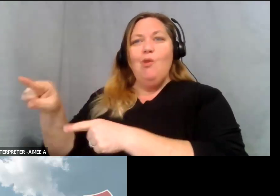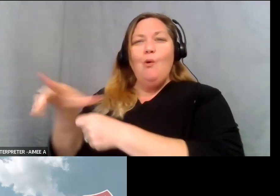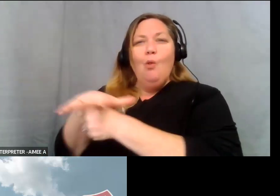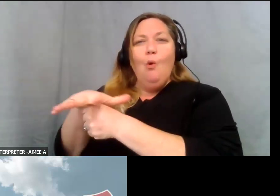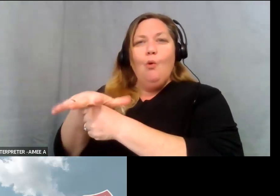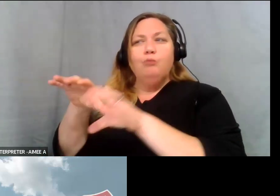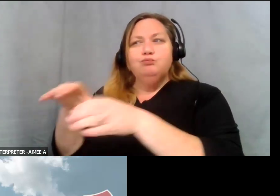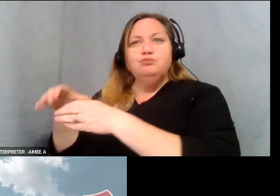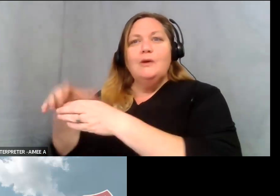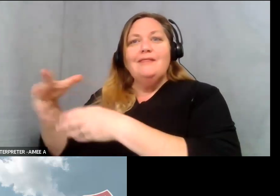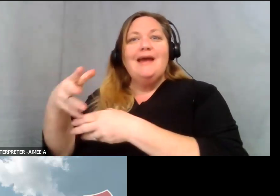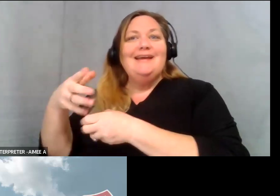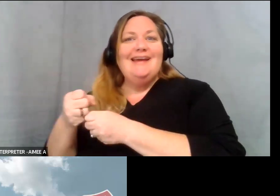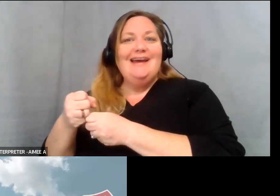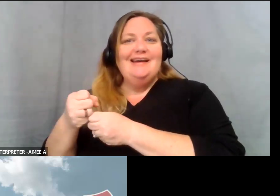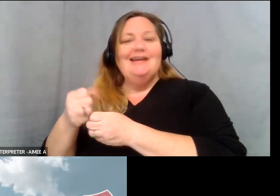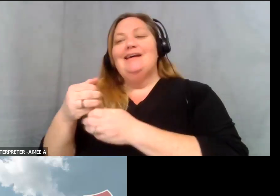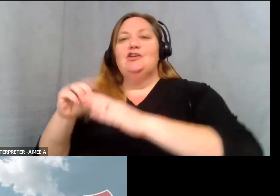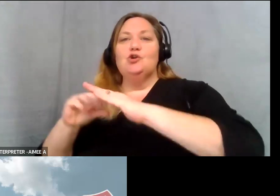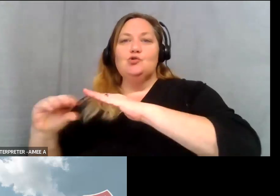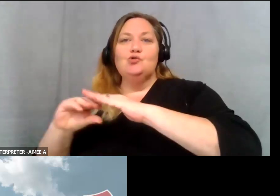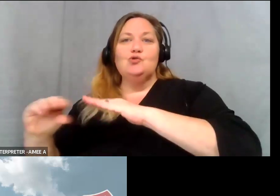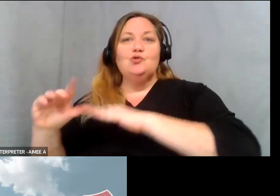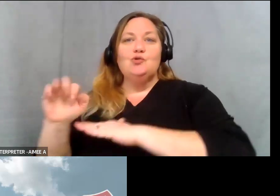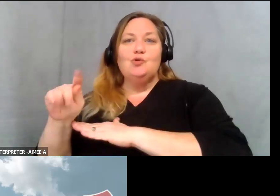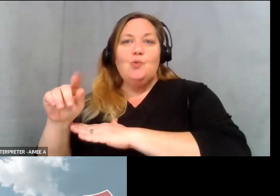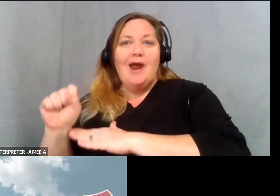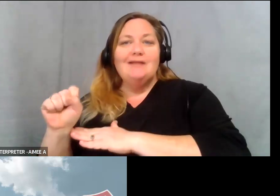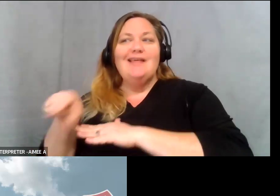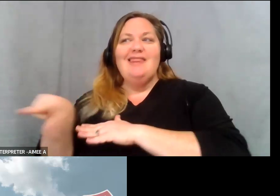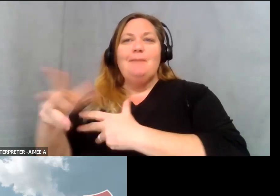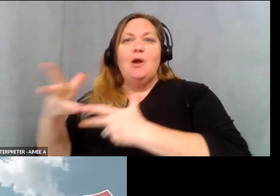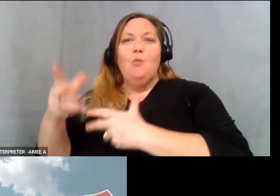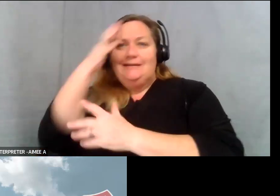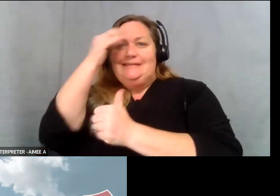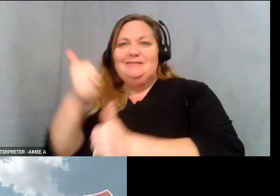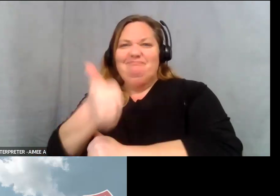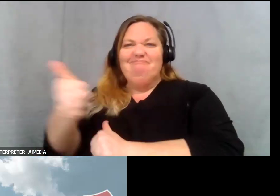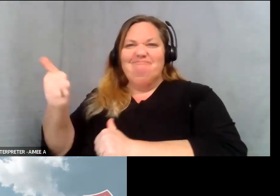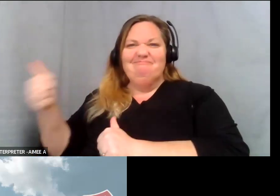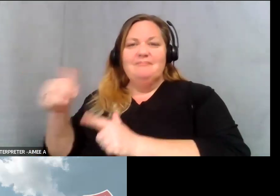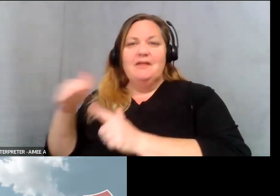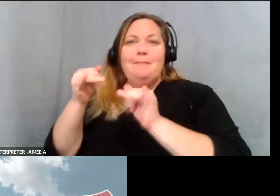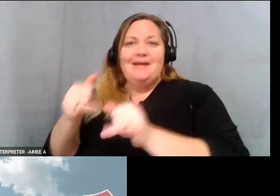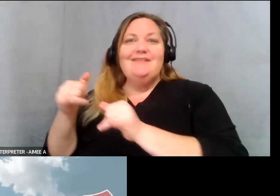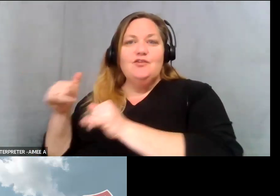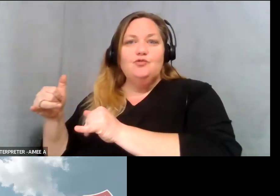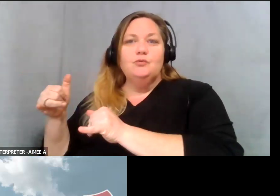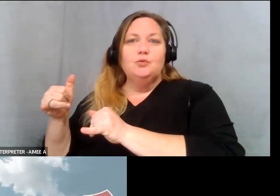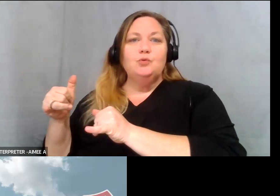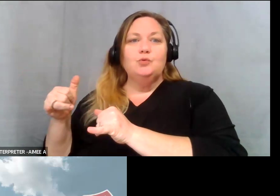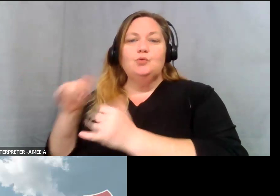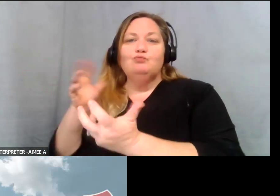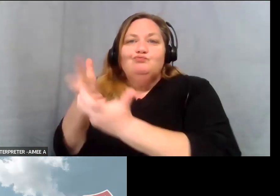who received subgrants, may also want to have some individually, you know, customized training there.